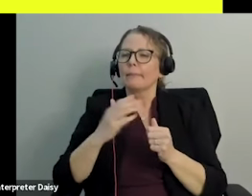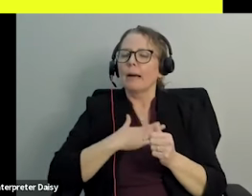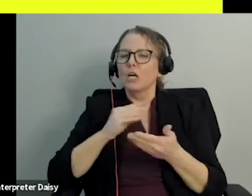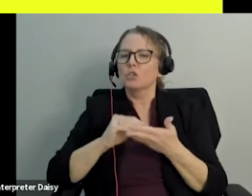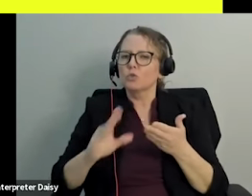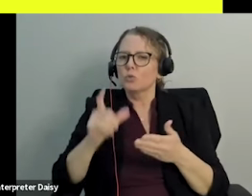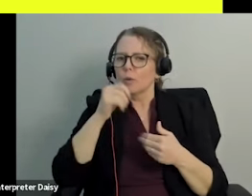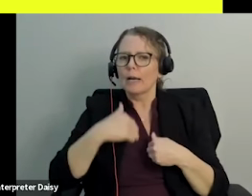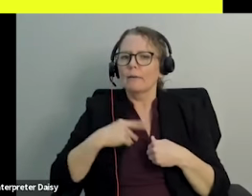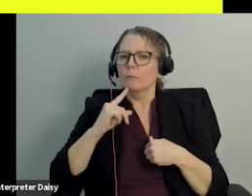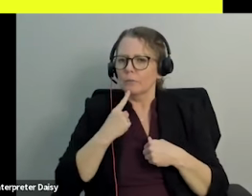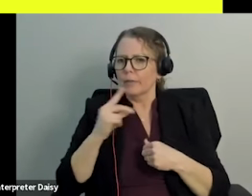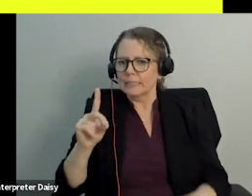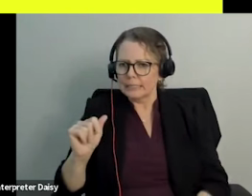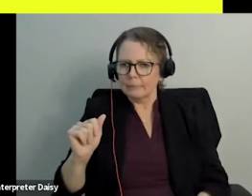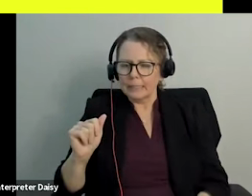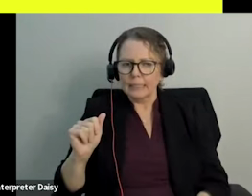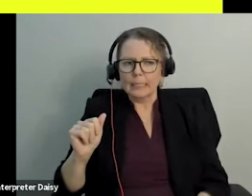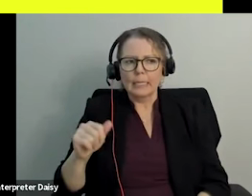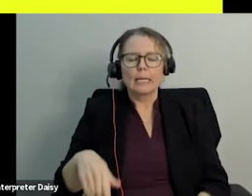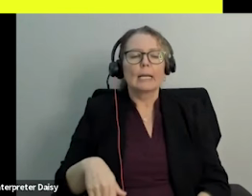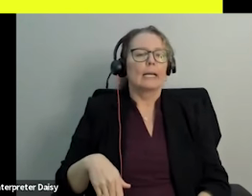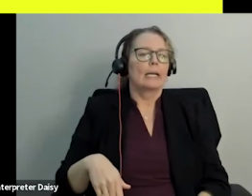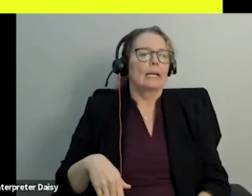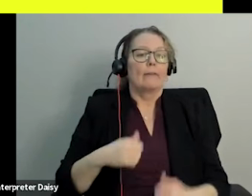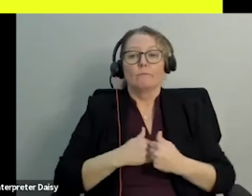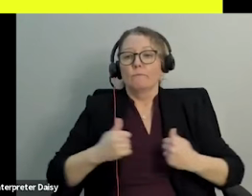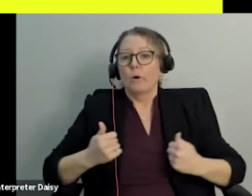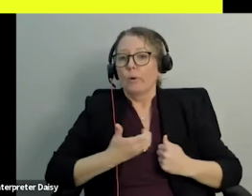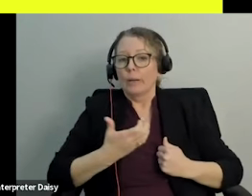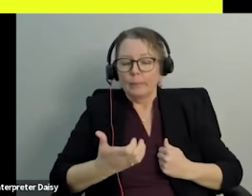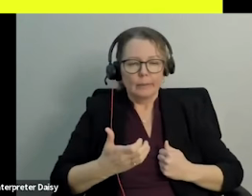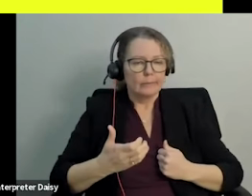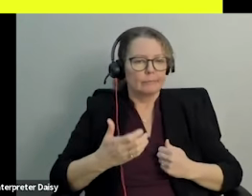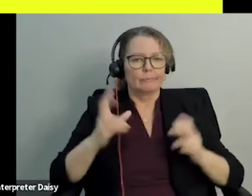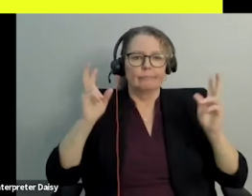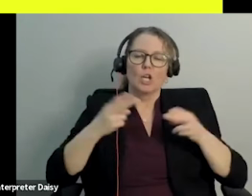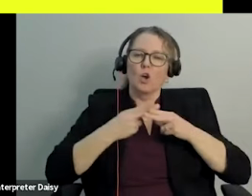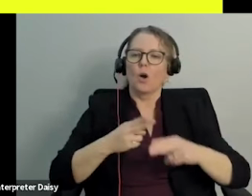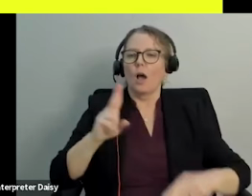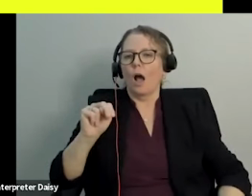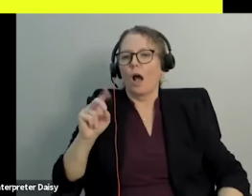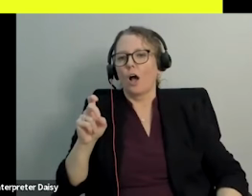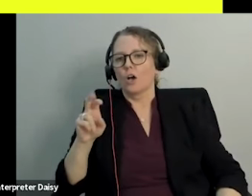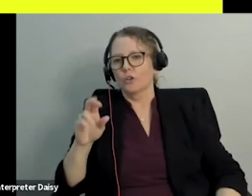Vulnerable customers are considered underserved. They experience friction with everyday products, including ours,